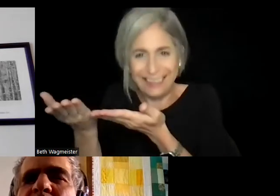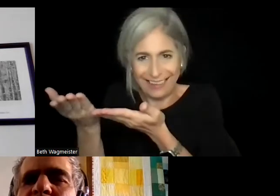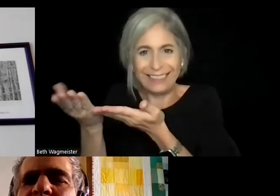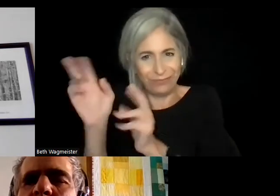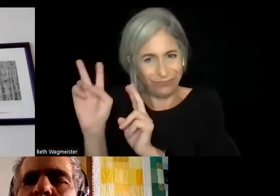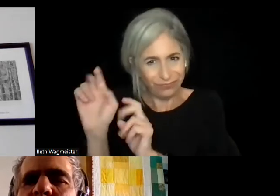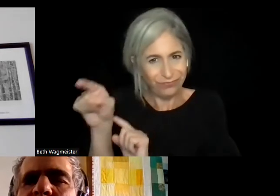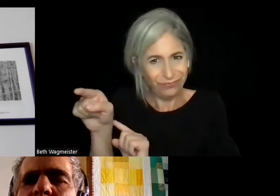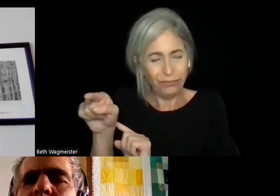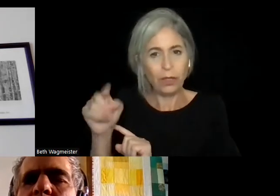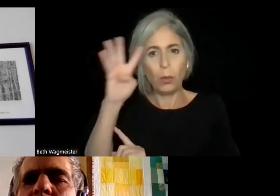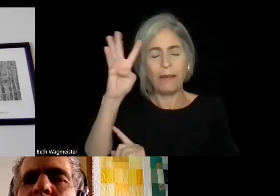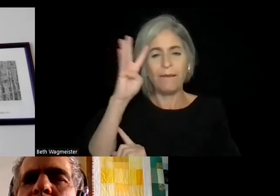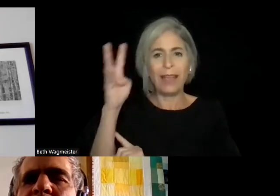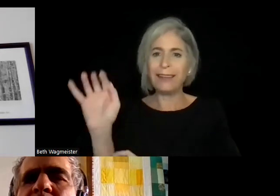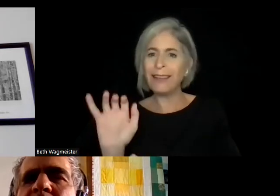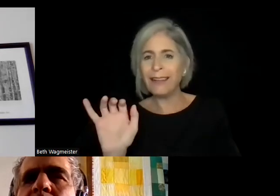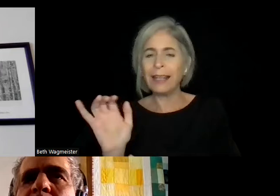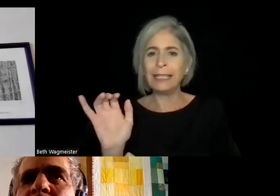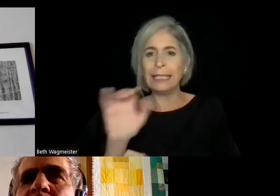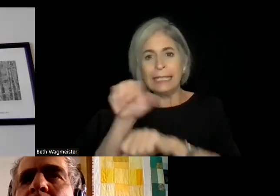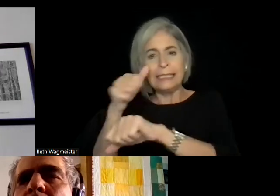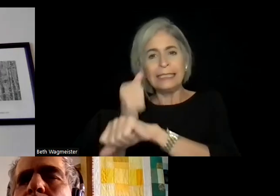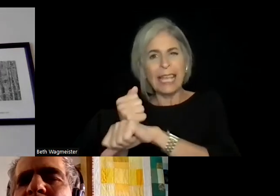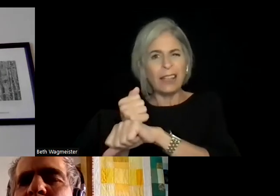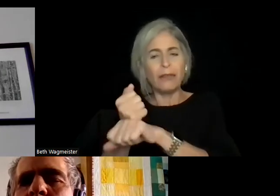the world of visual technology or the way